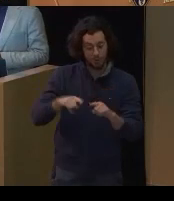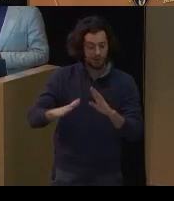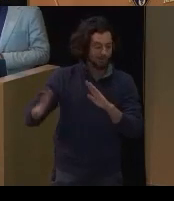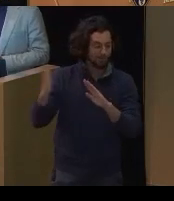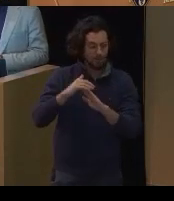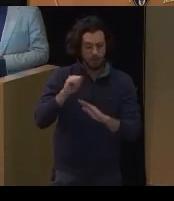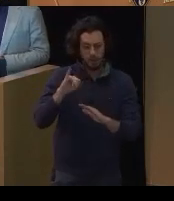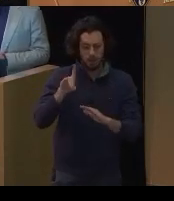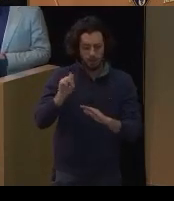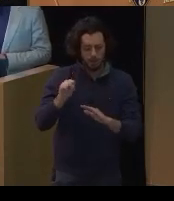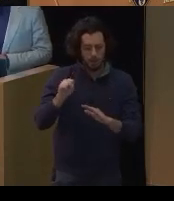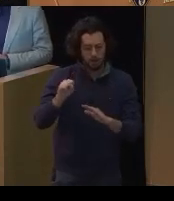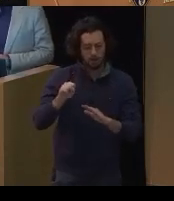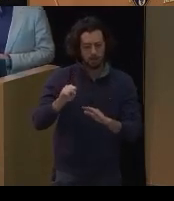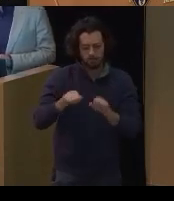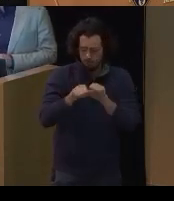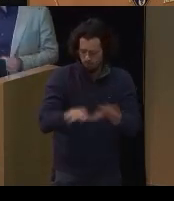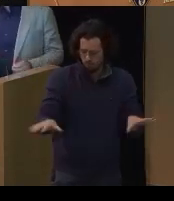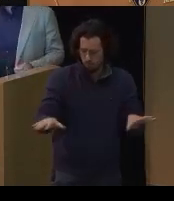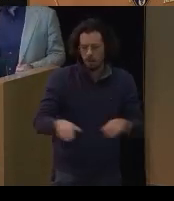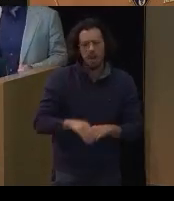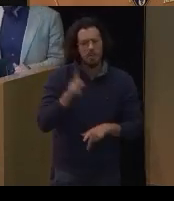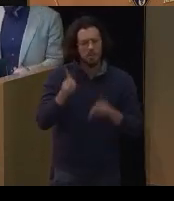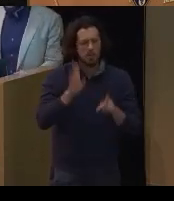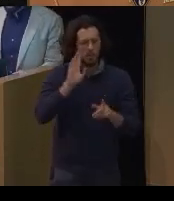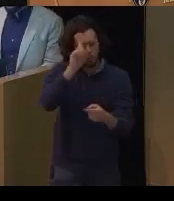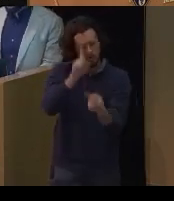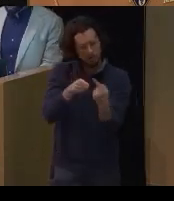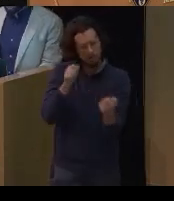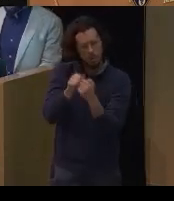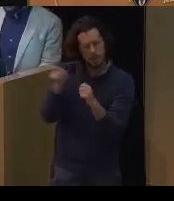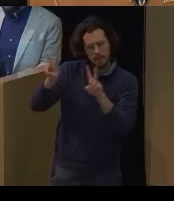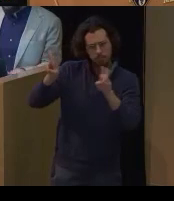people would disagree with this statement although it's easy to see where this editor was coming from